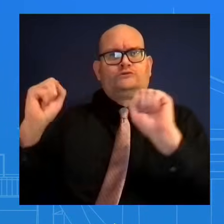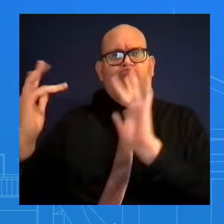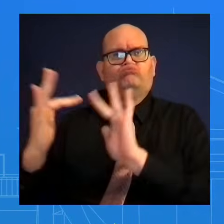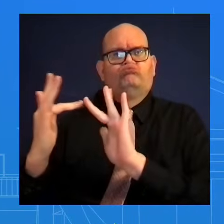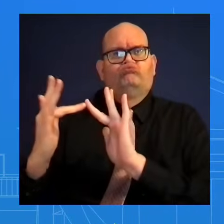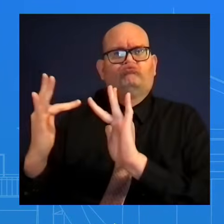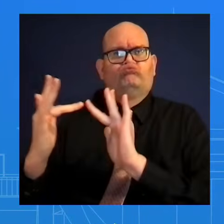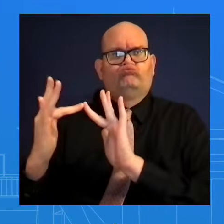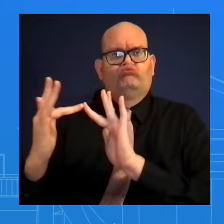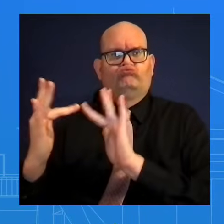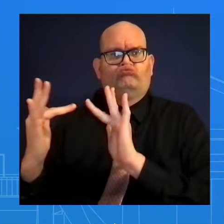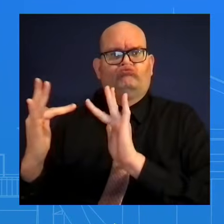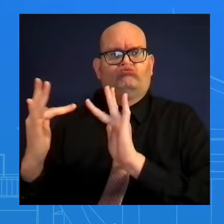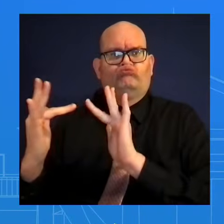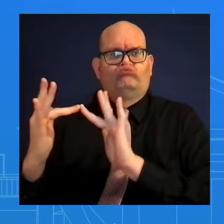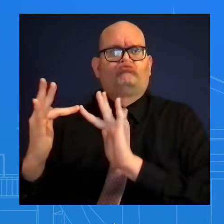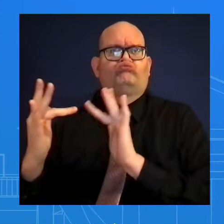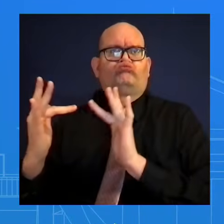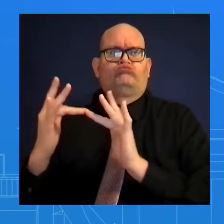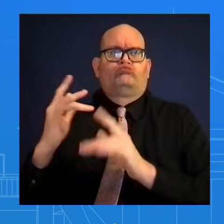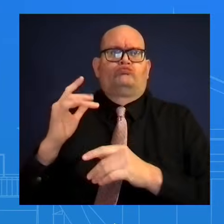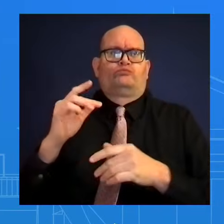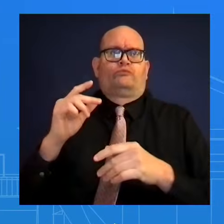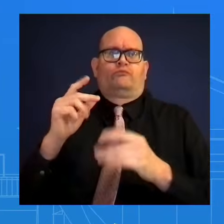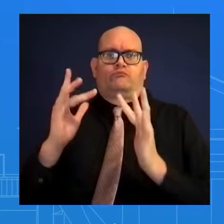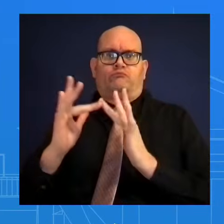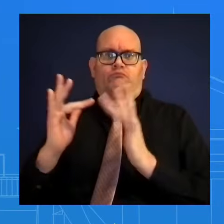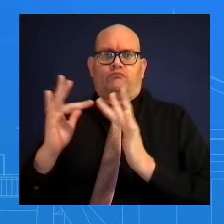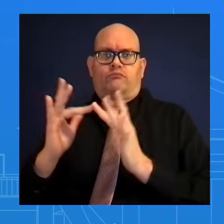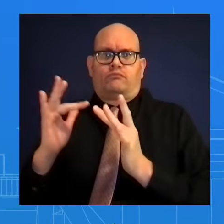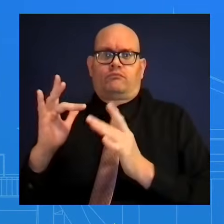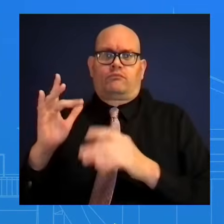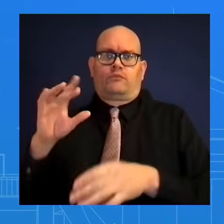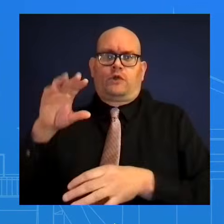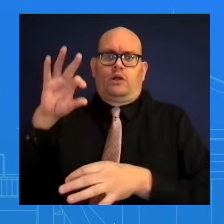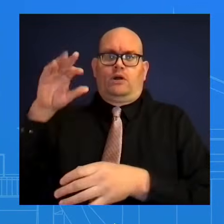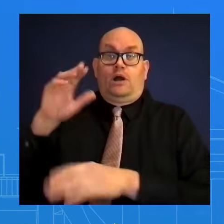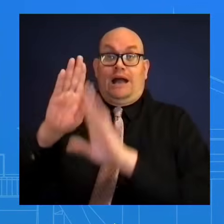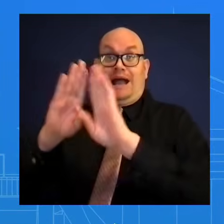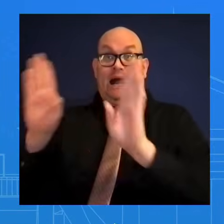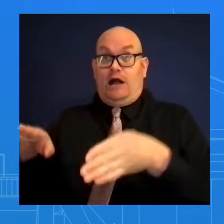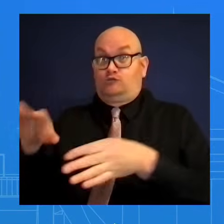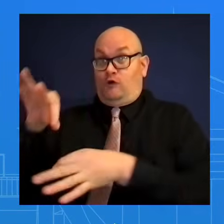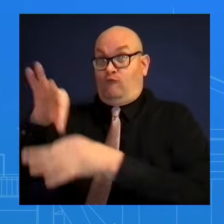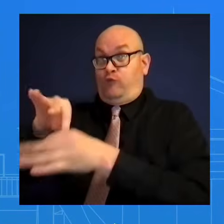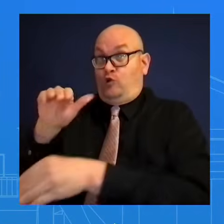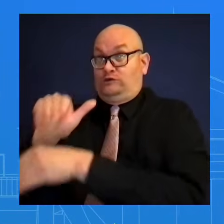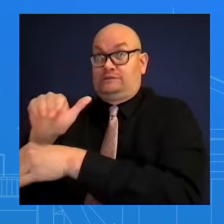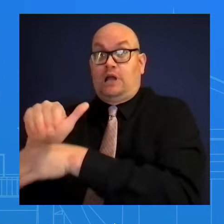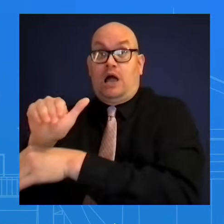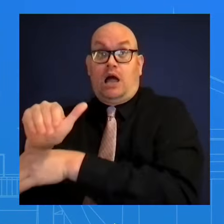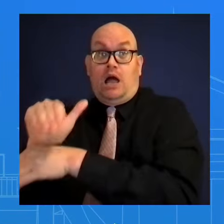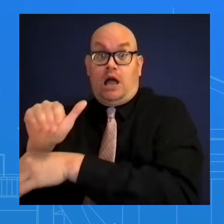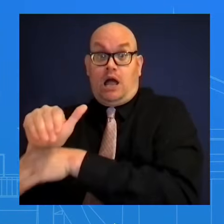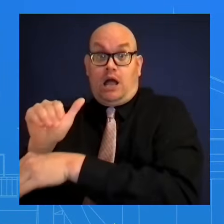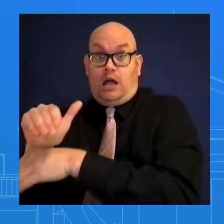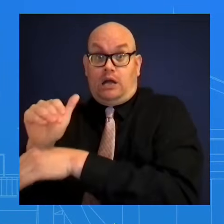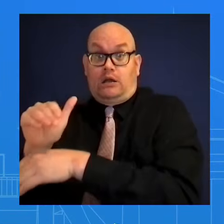get out of the House tonight. The President will have a statement this evening. In what form it would look like, certainly we will --